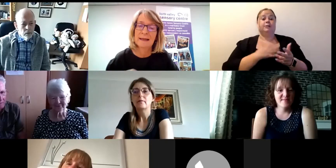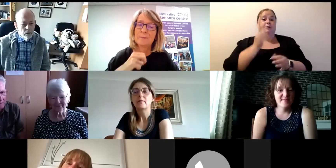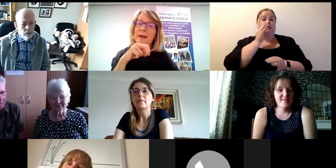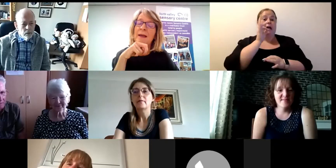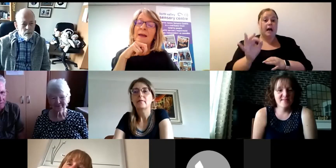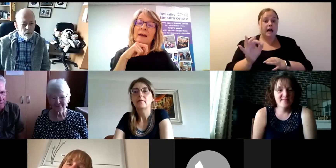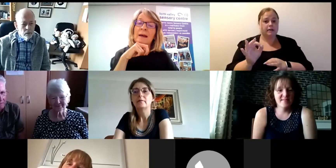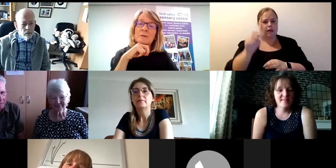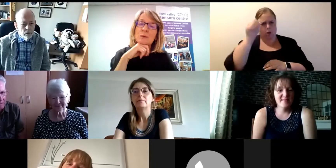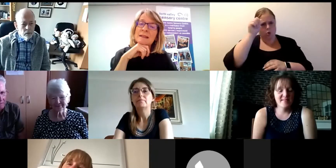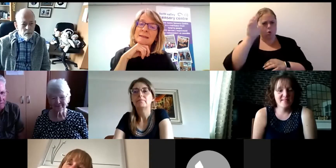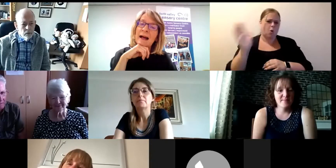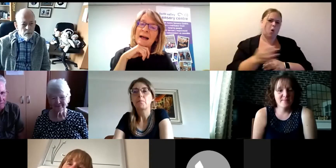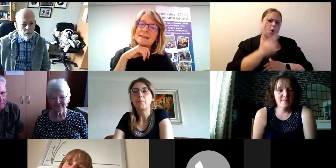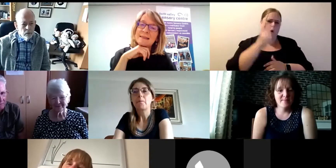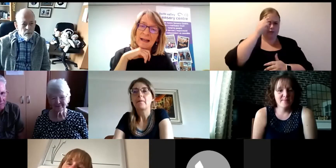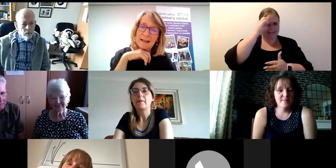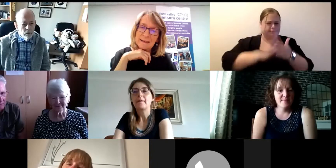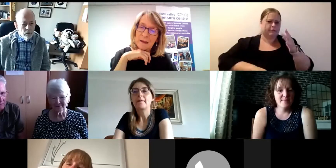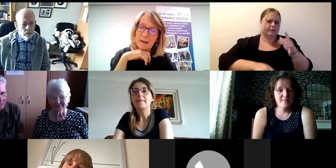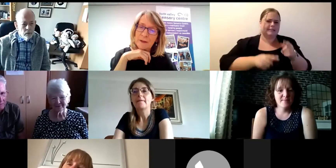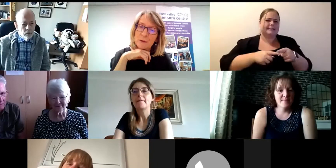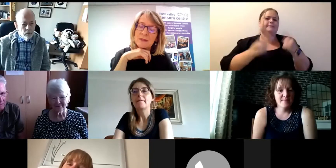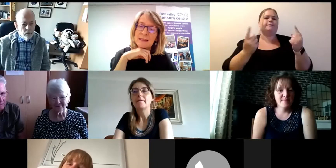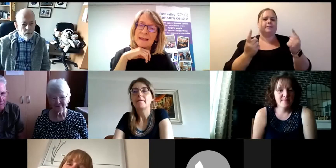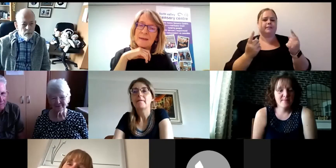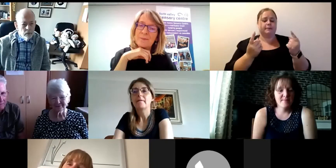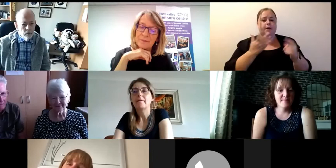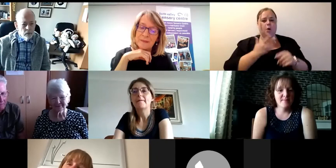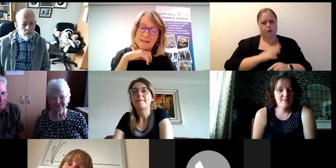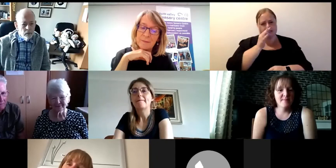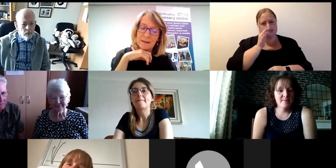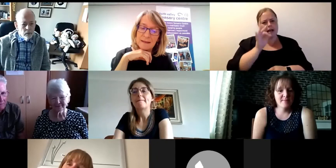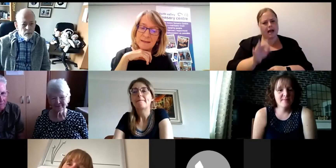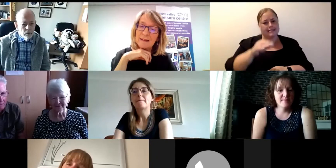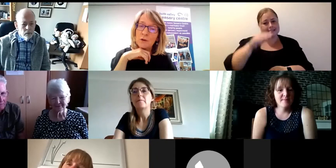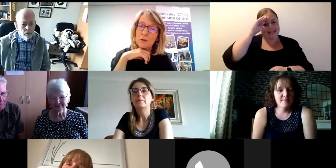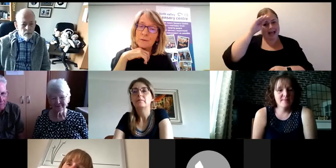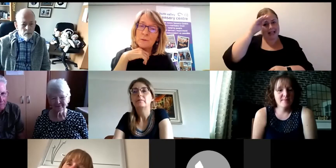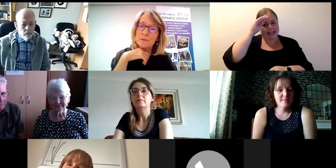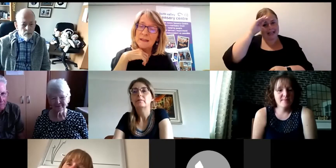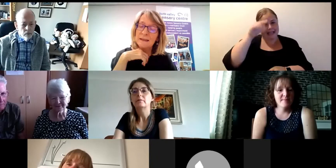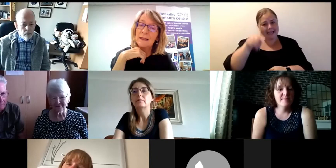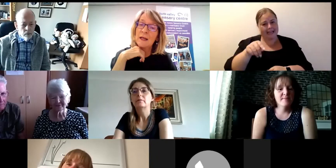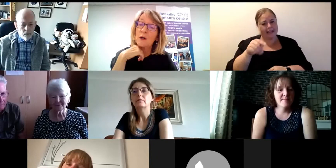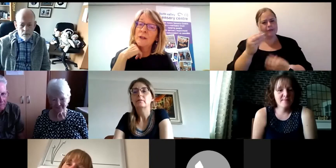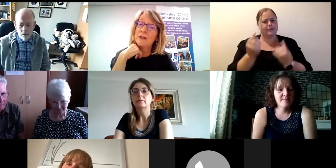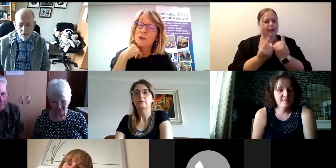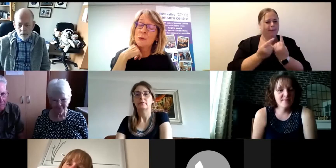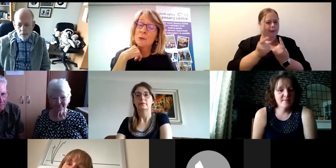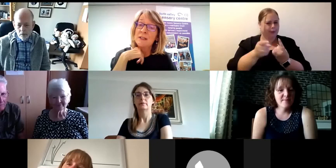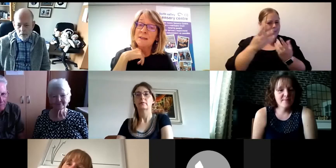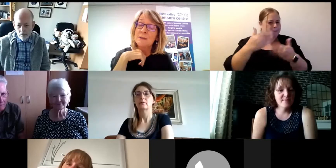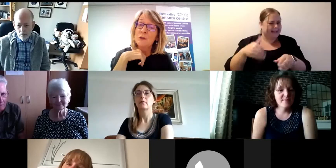I was going to ask Sally about something that Sally got involved in where you told us you